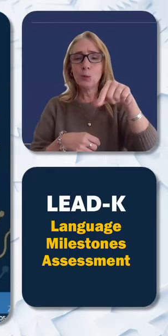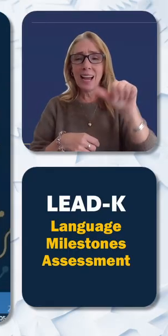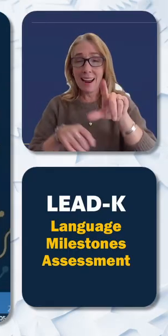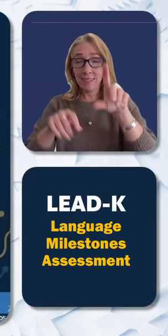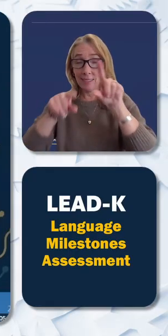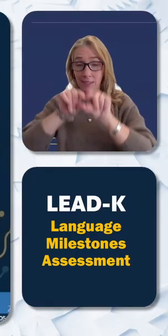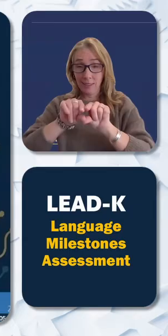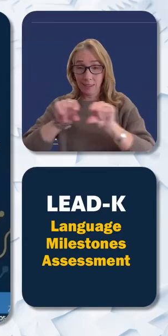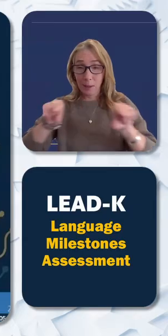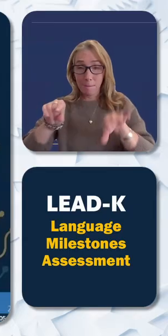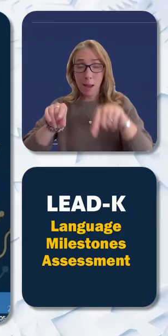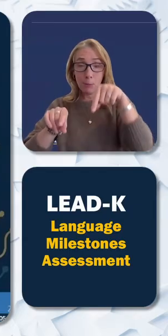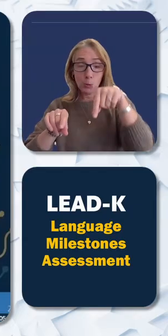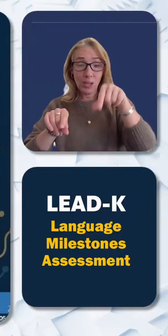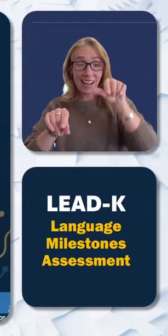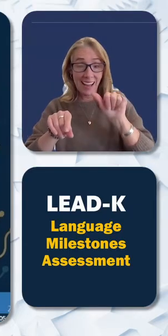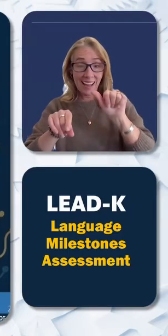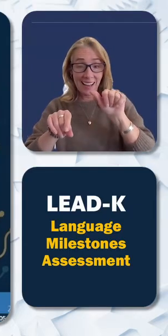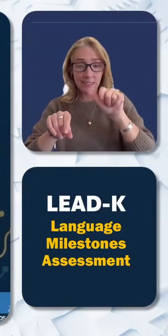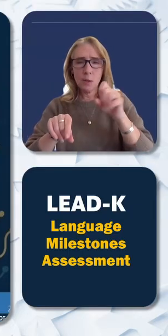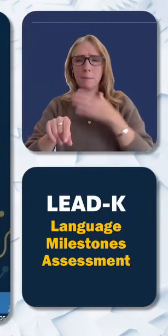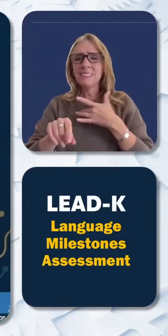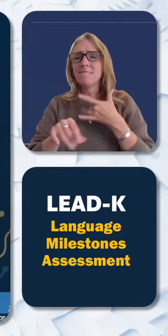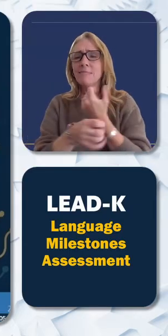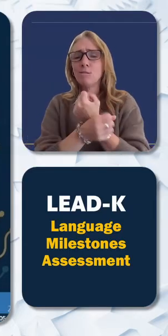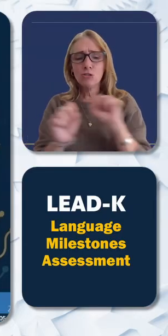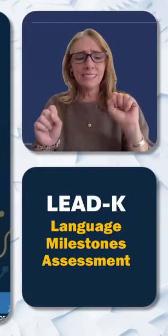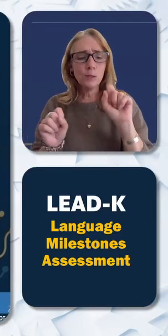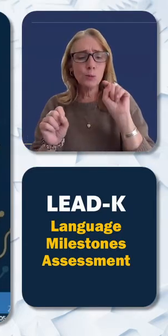We will be having a Q&A feature that's available for you at the